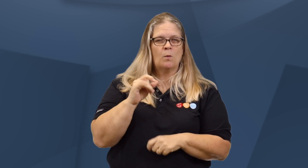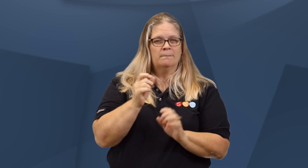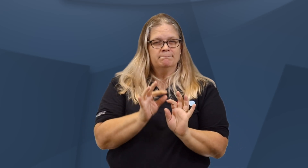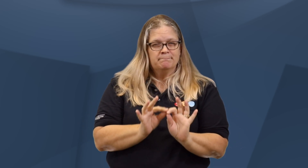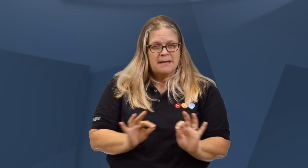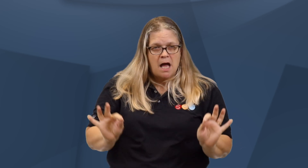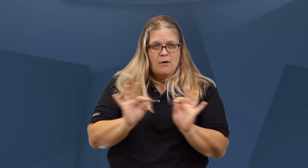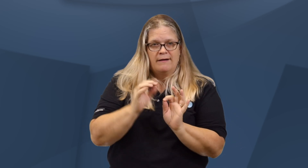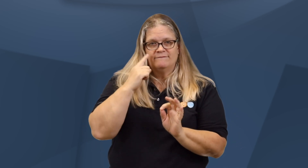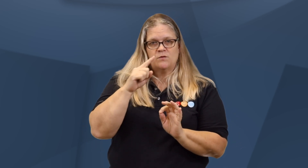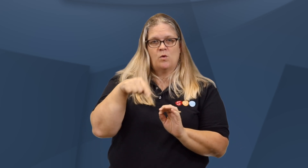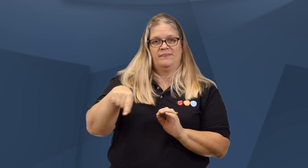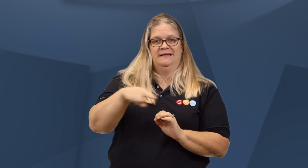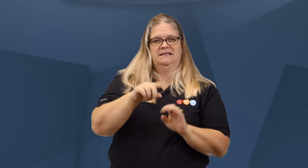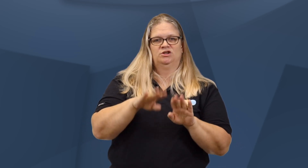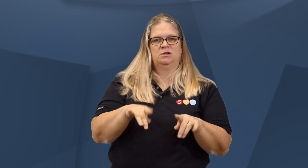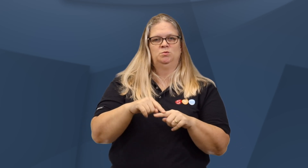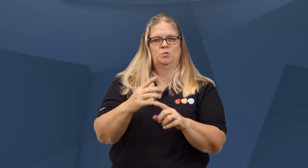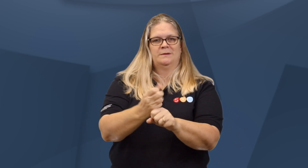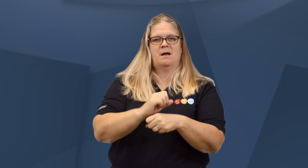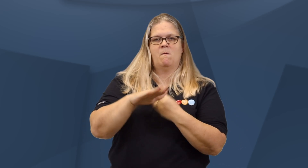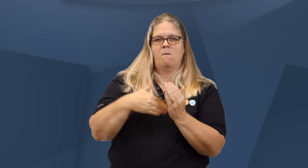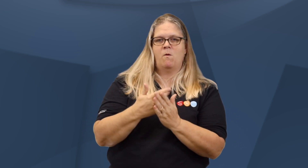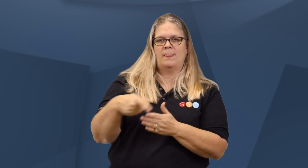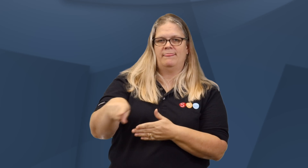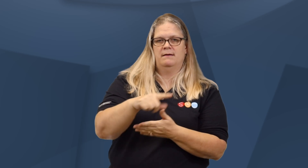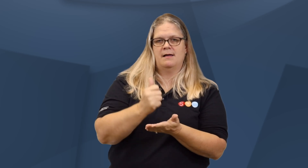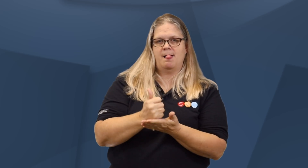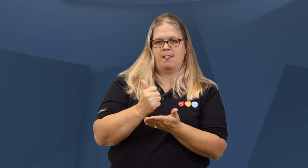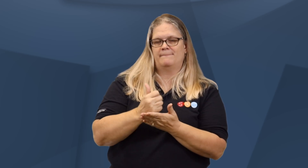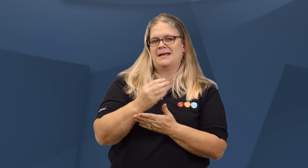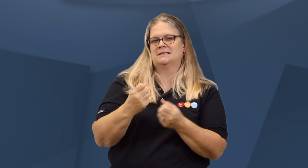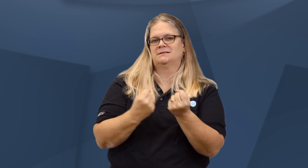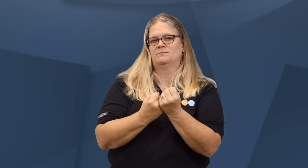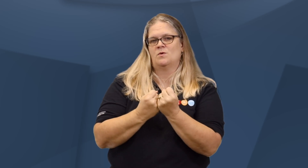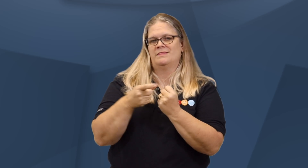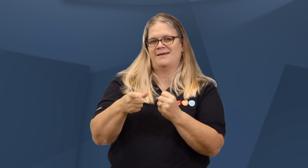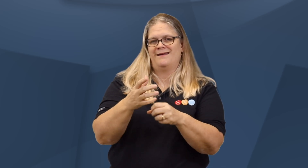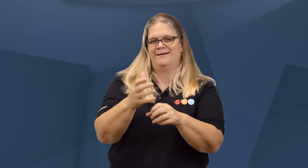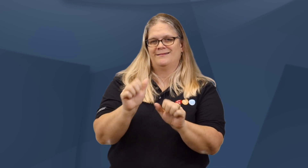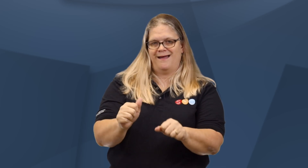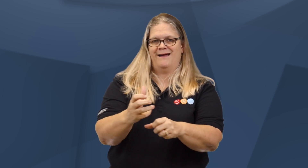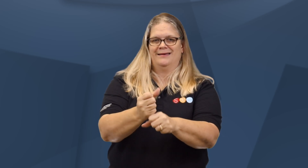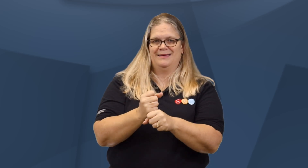So, it is imperative for these children to get all of the help and support they can get